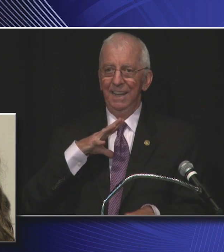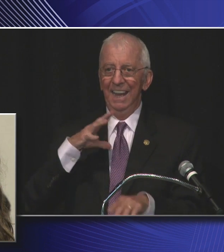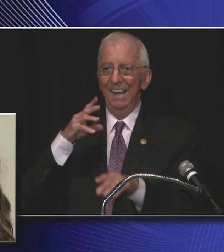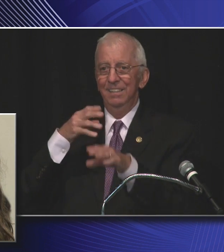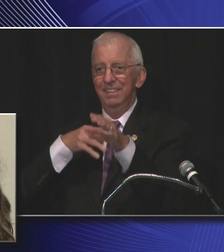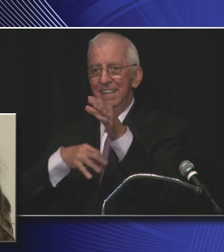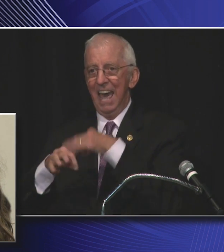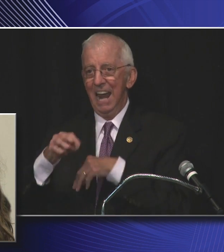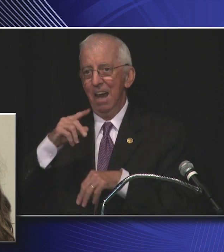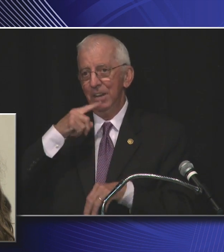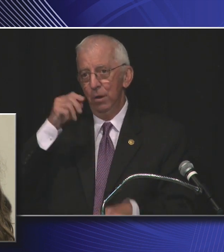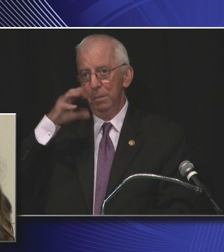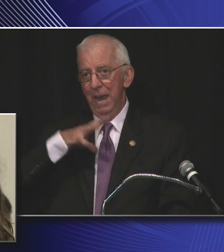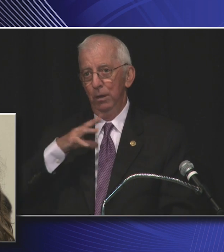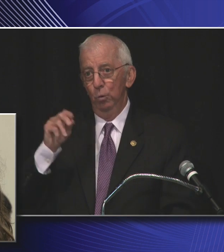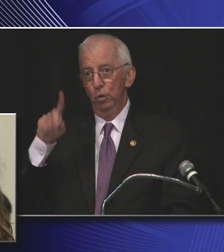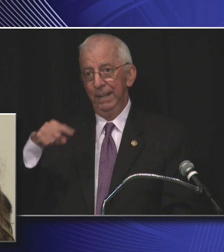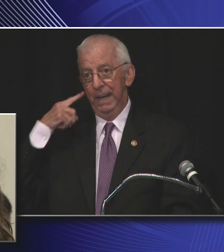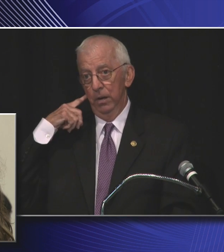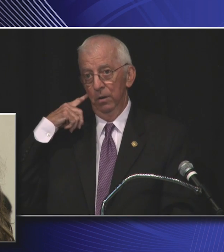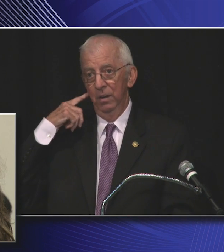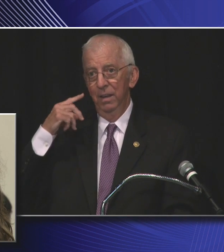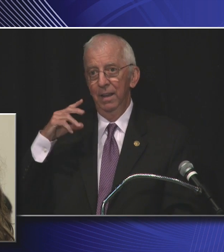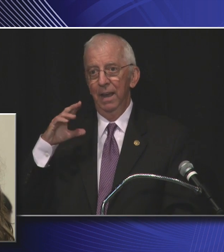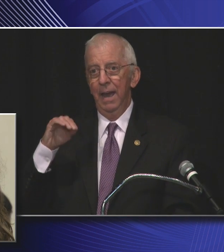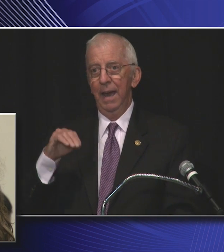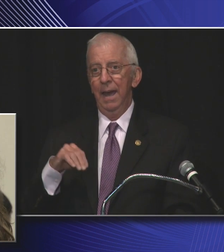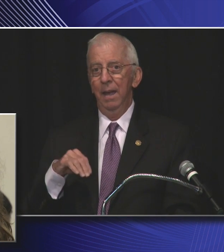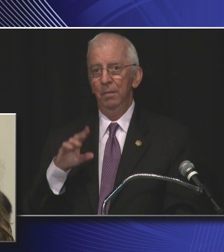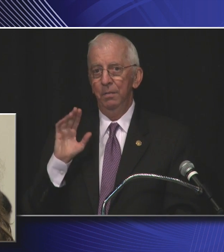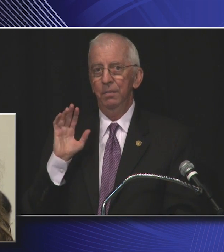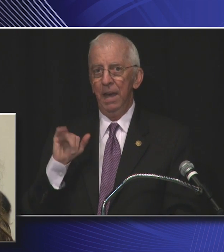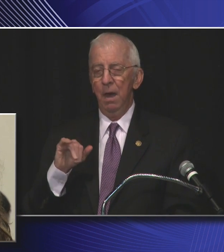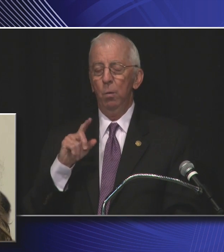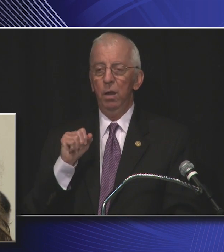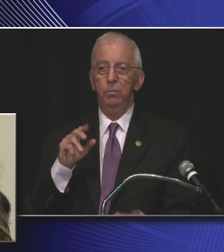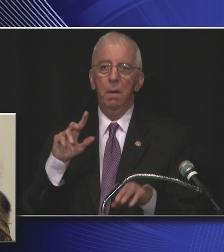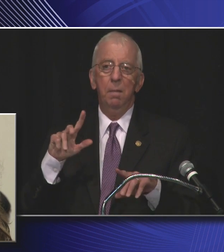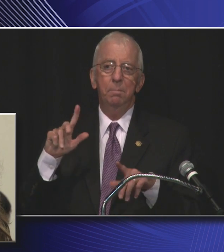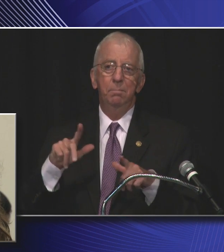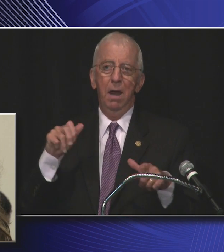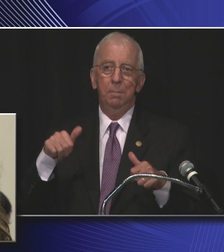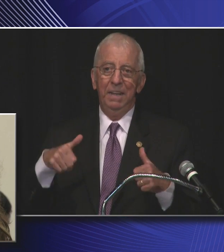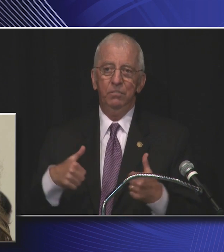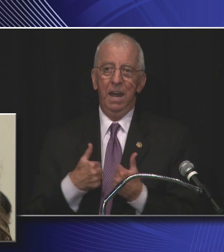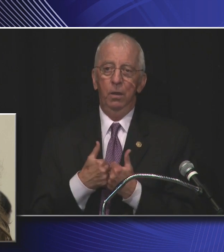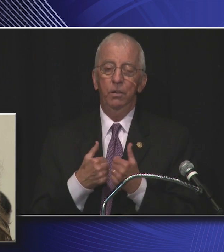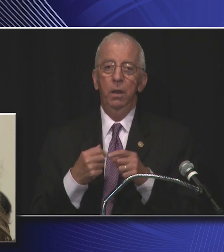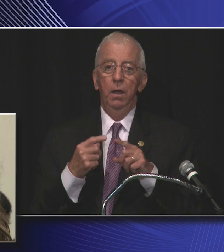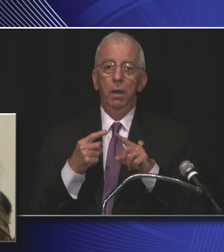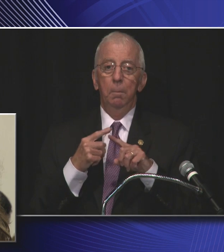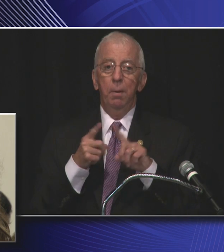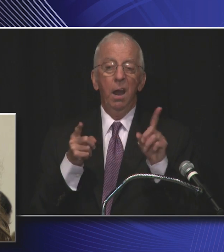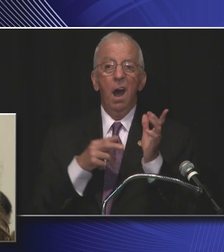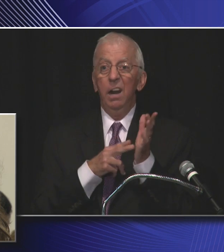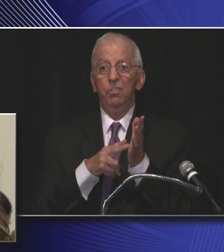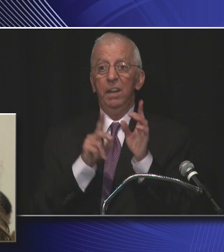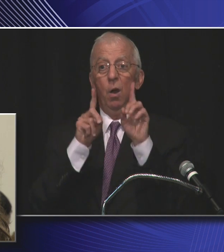instead of a hearing man who couldn't hear. And that was my biggest challenge. But honestly,